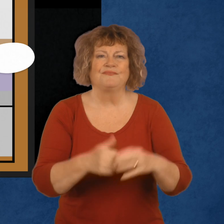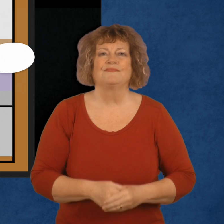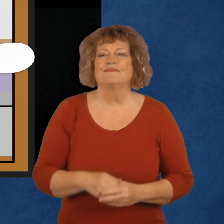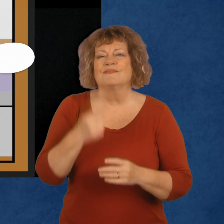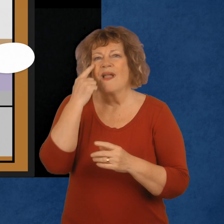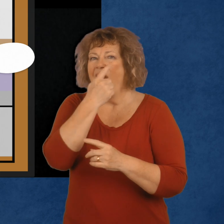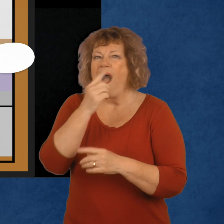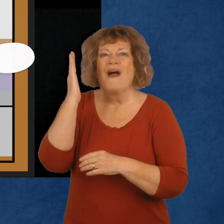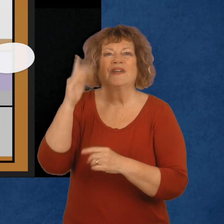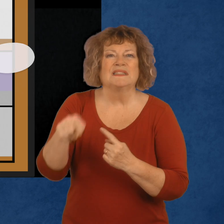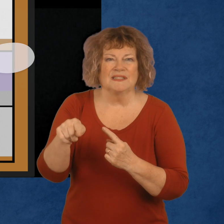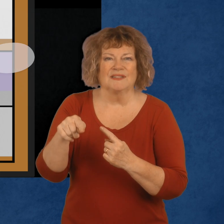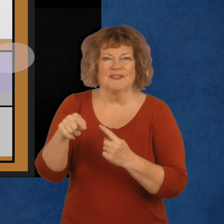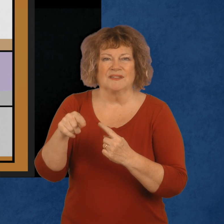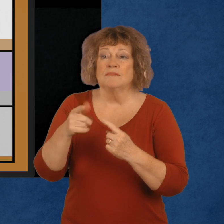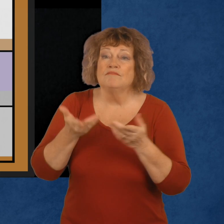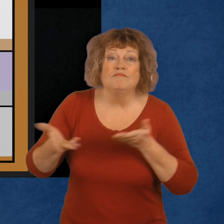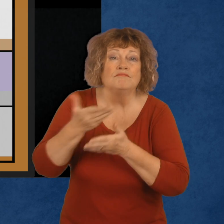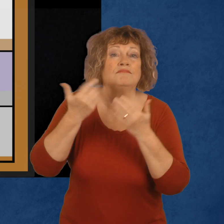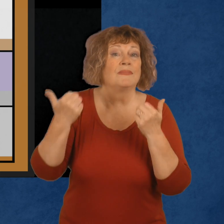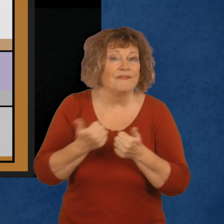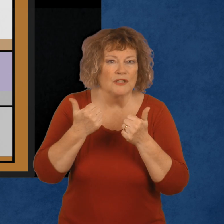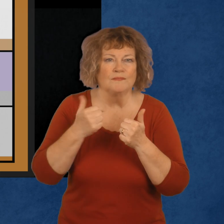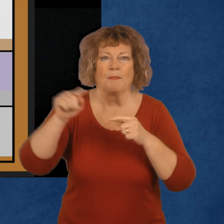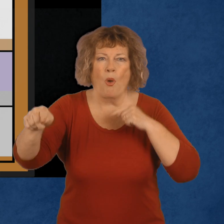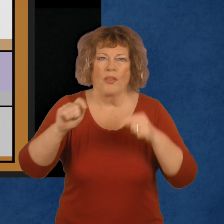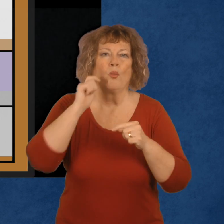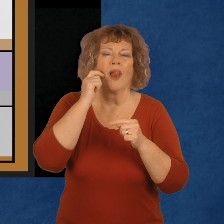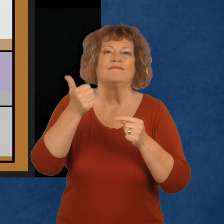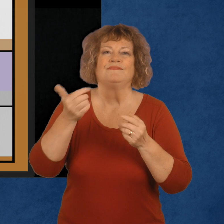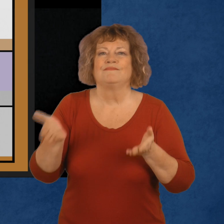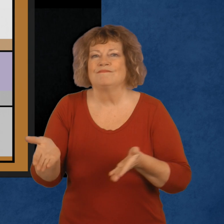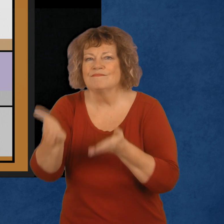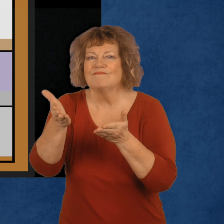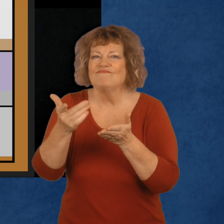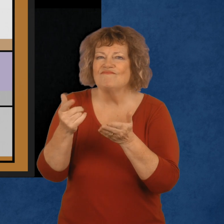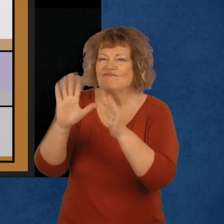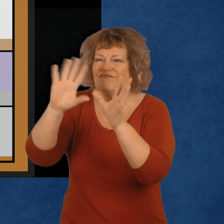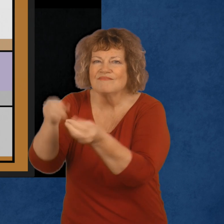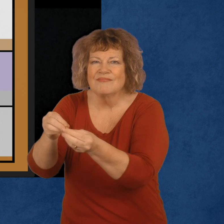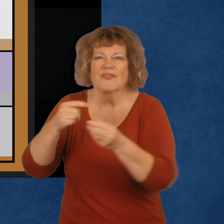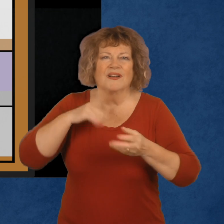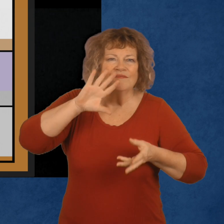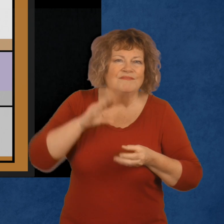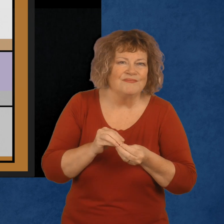This is called 'closing submissions' and is your opportunity to remind the judge of your key arguments and evidence.